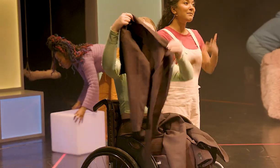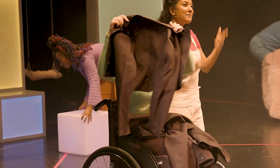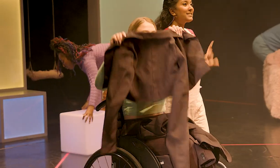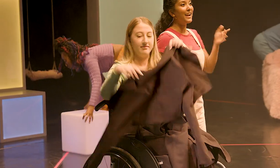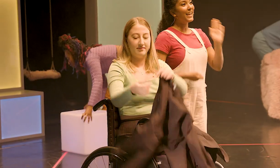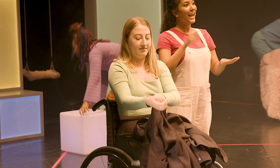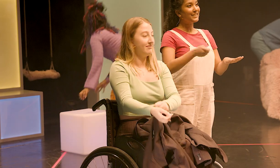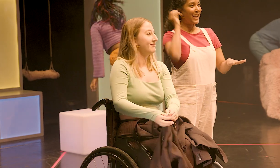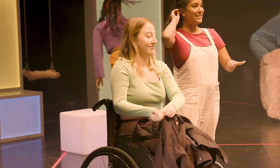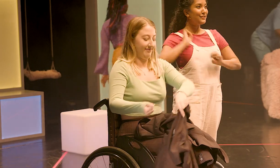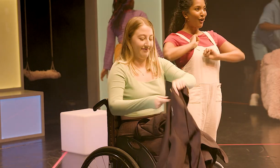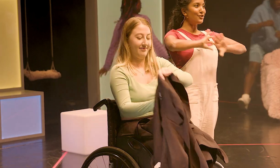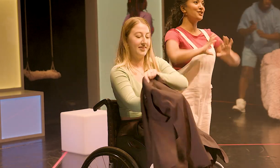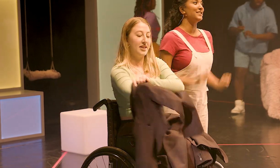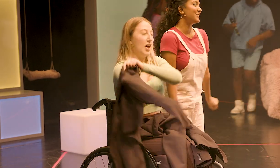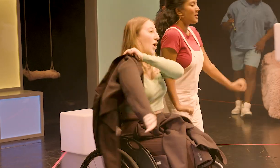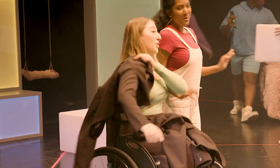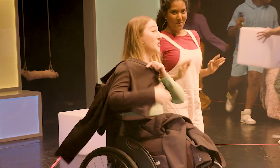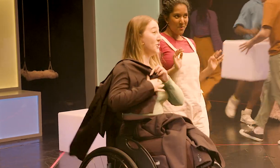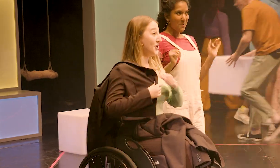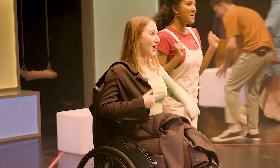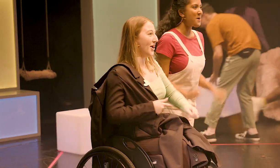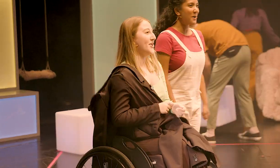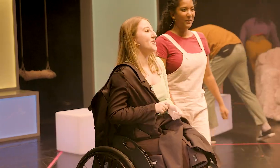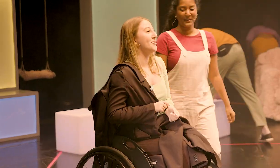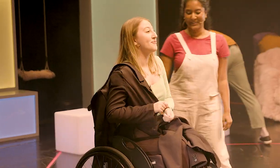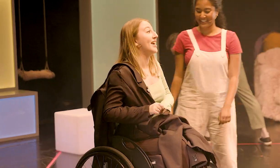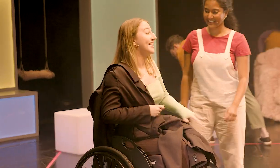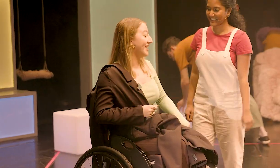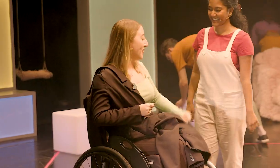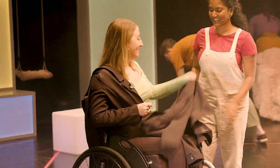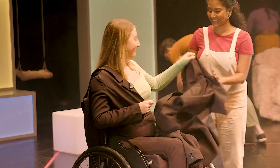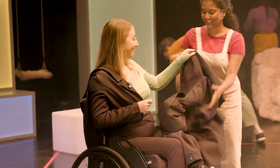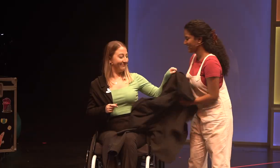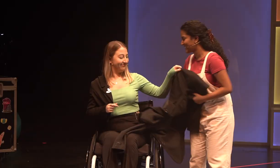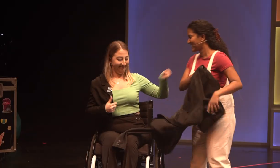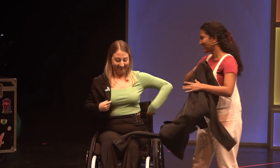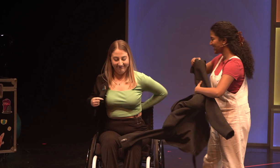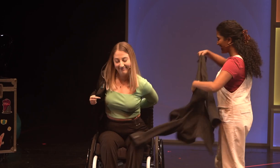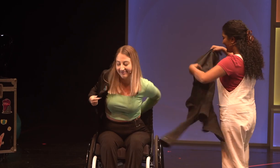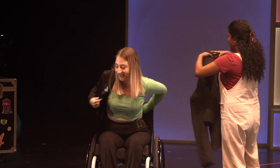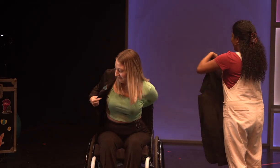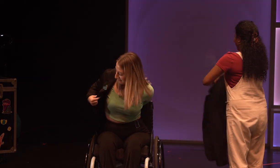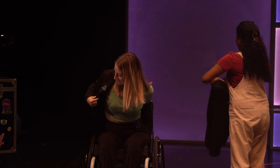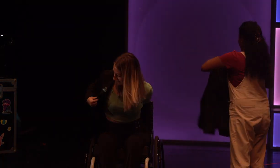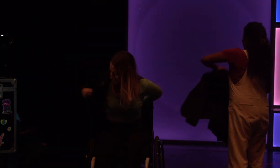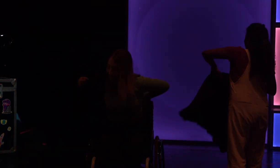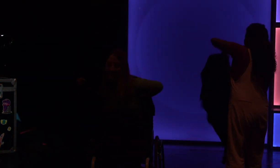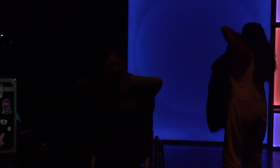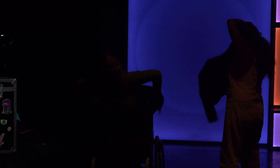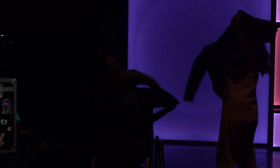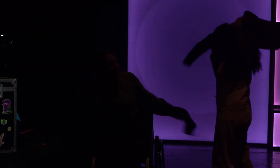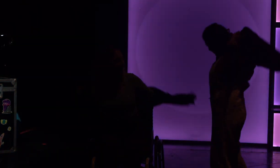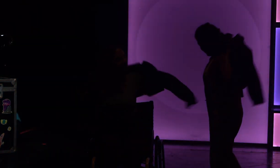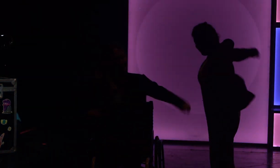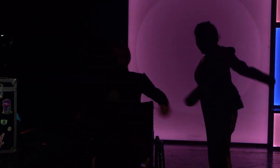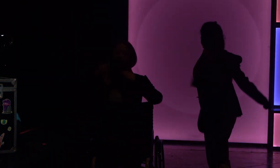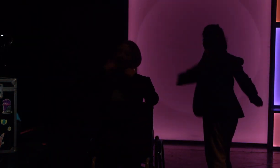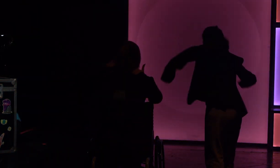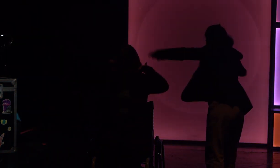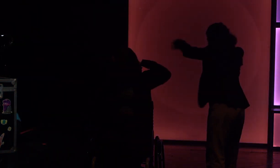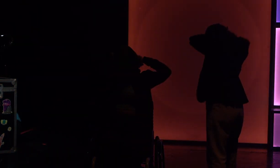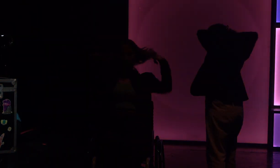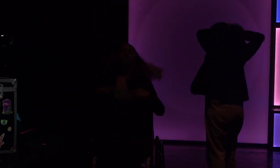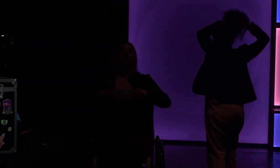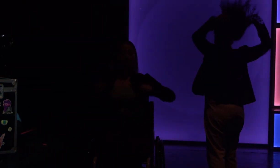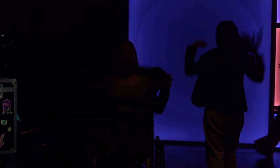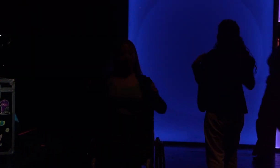other characters throughout the story. - And for this one, I'm going to be signing